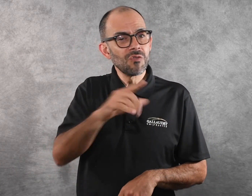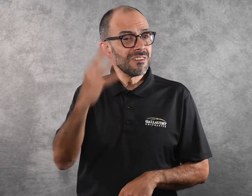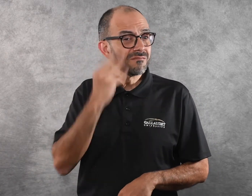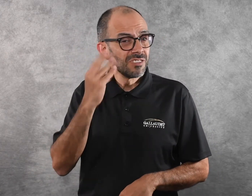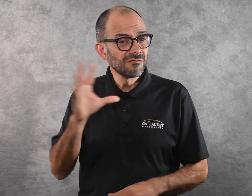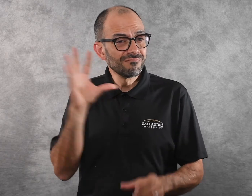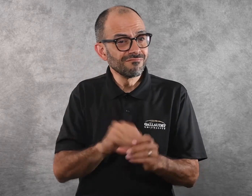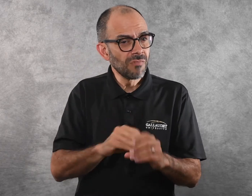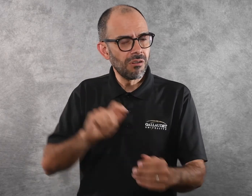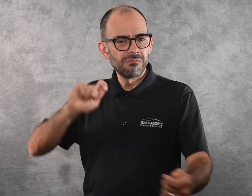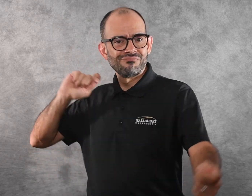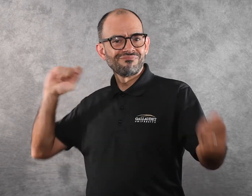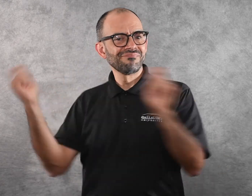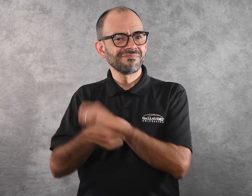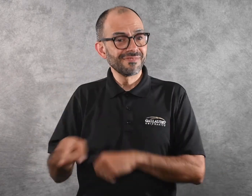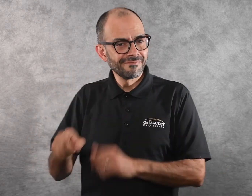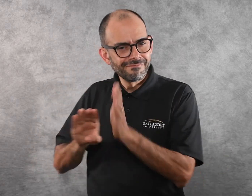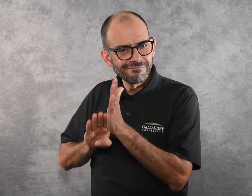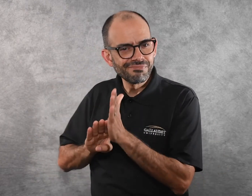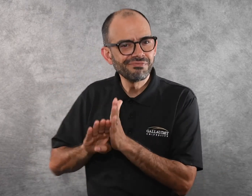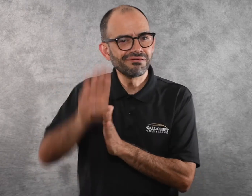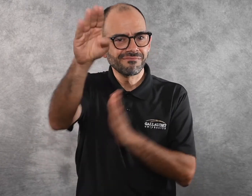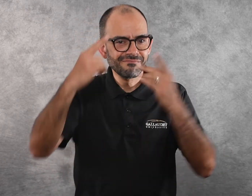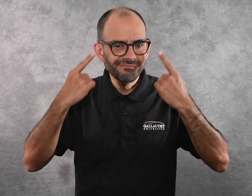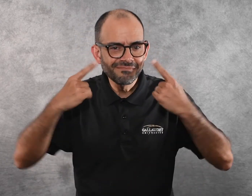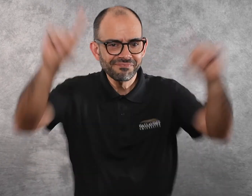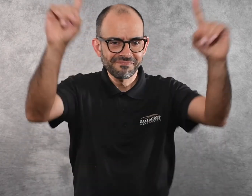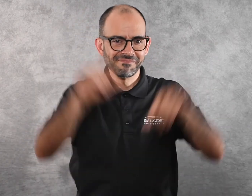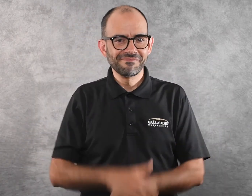moment in Gideon’s life and future career.”